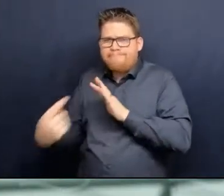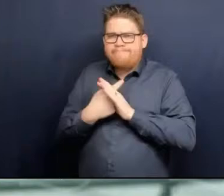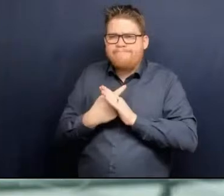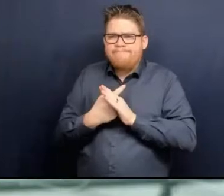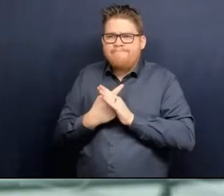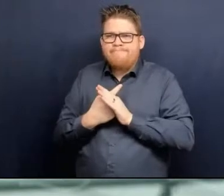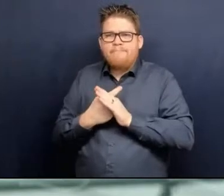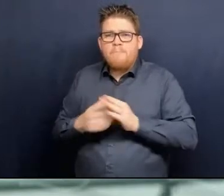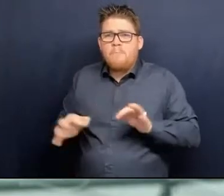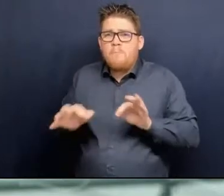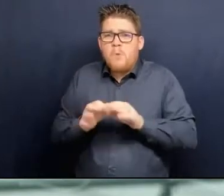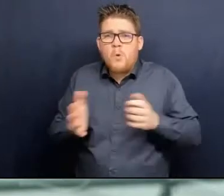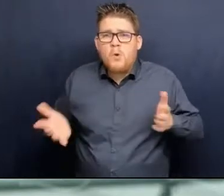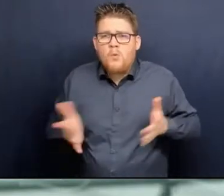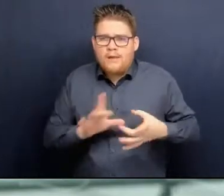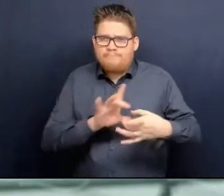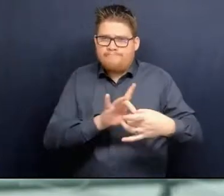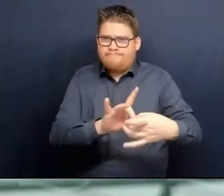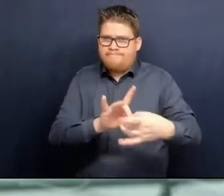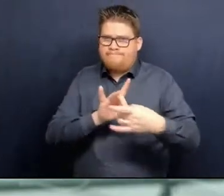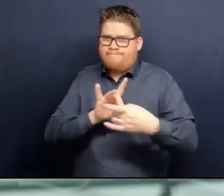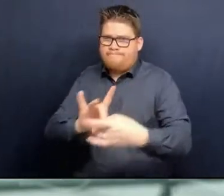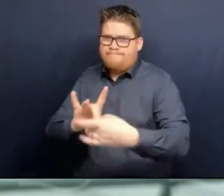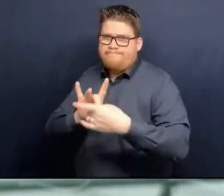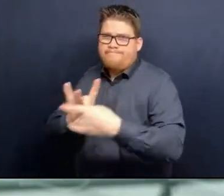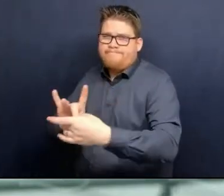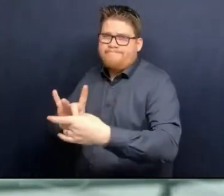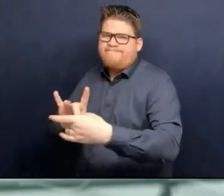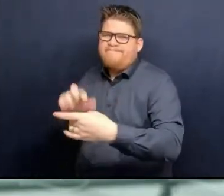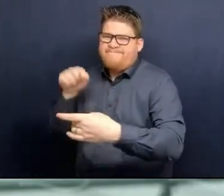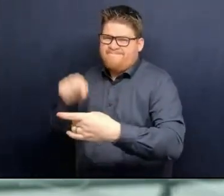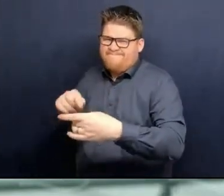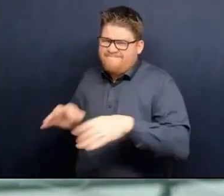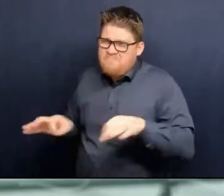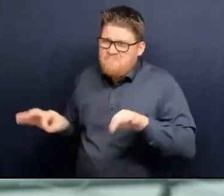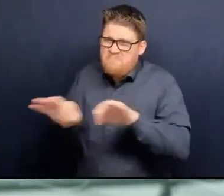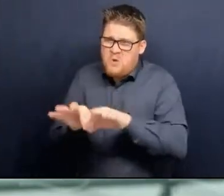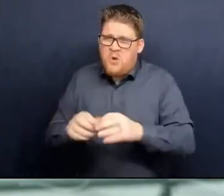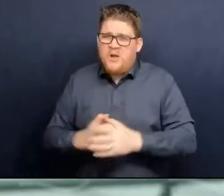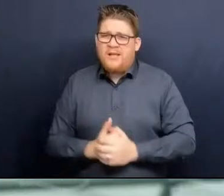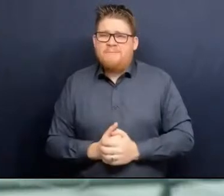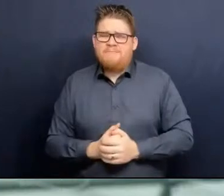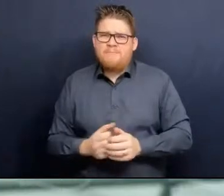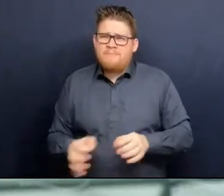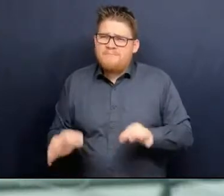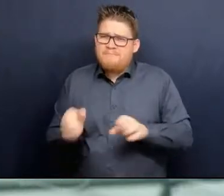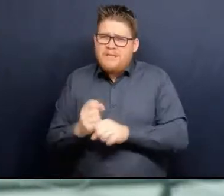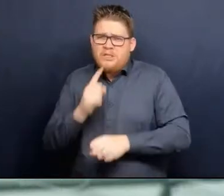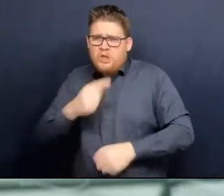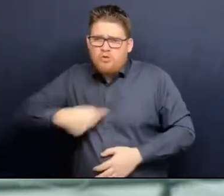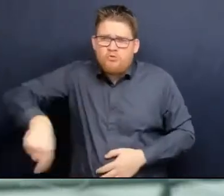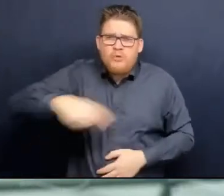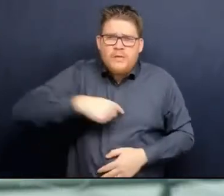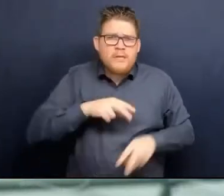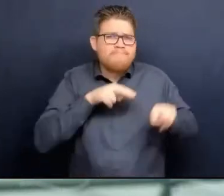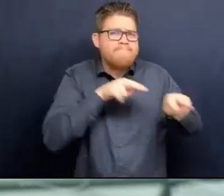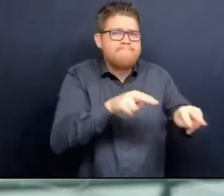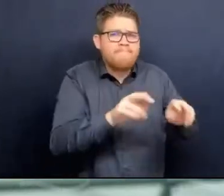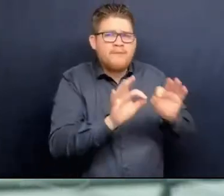connection. And now more than ever, we need to continue to support ourselves. To make sure